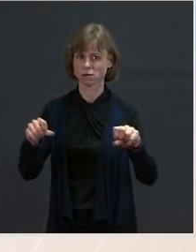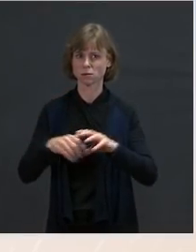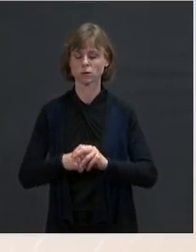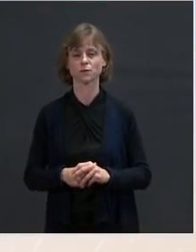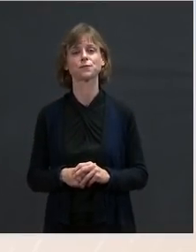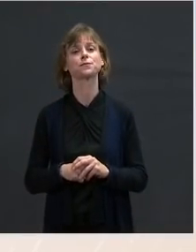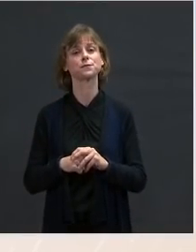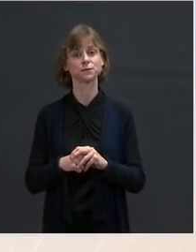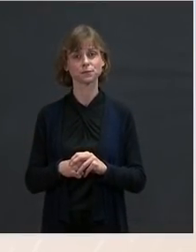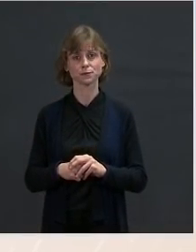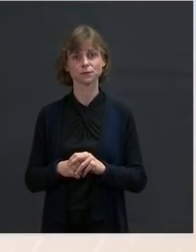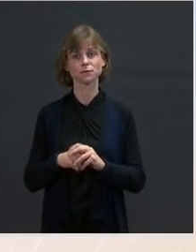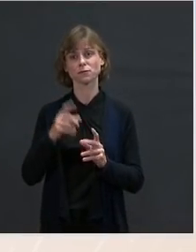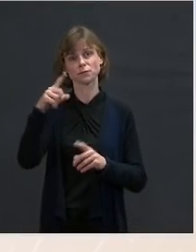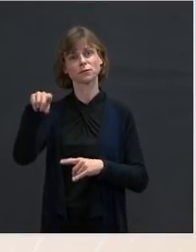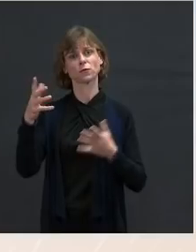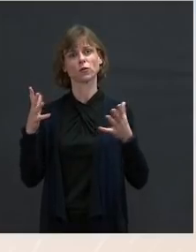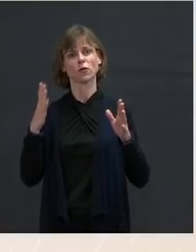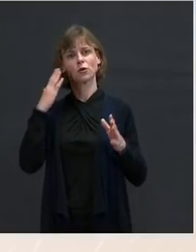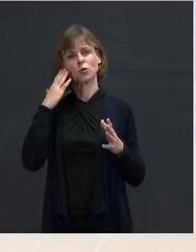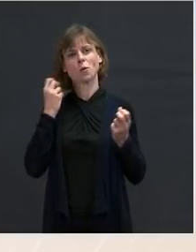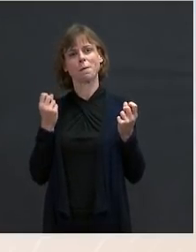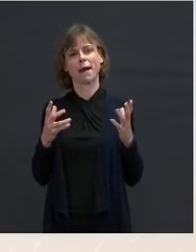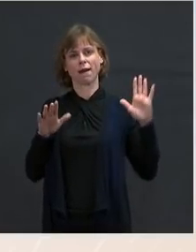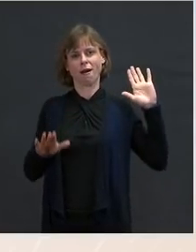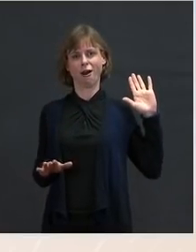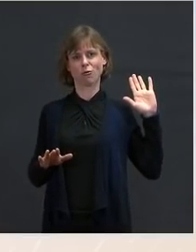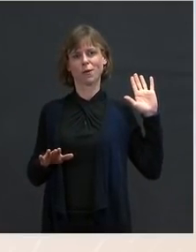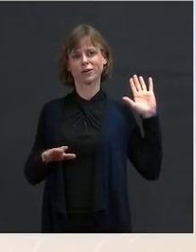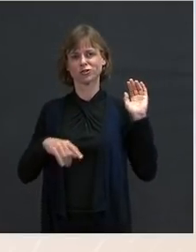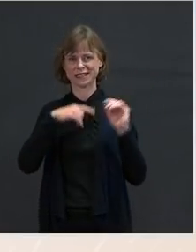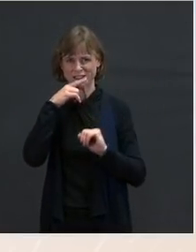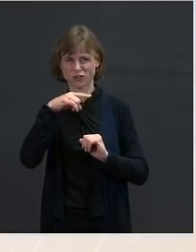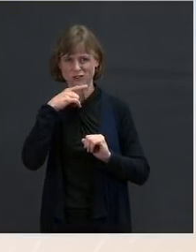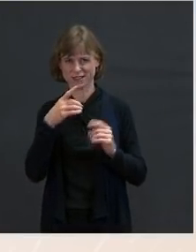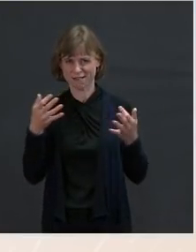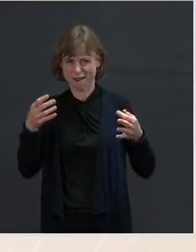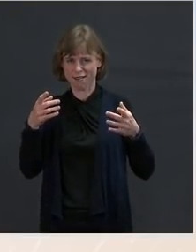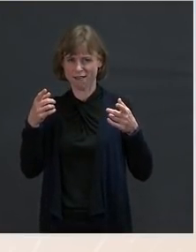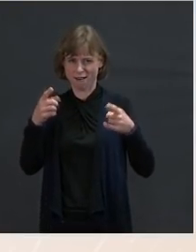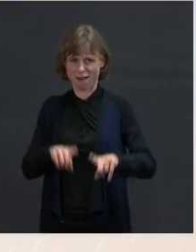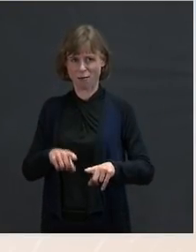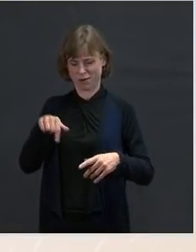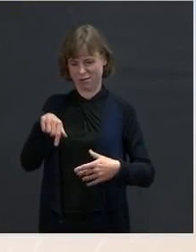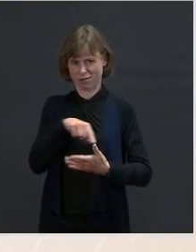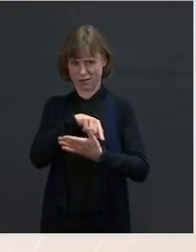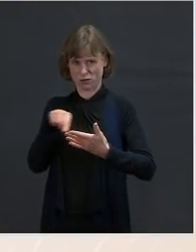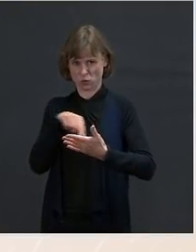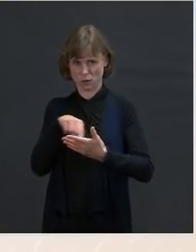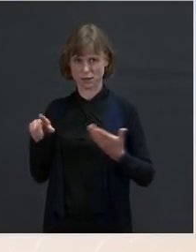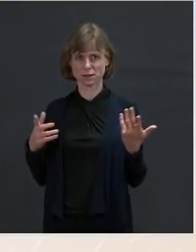As you all know, there are a number of confirmation hearings coming up this week. Almost half a million Americans -- and as we look at these,